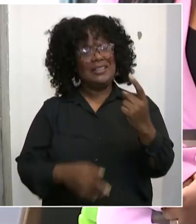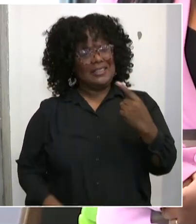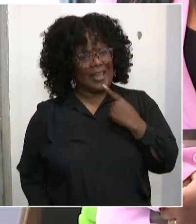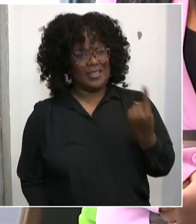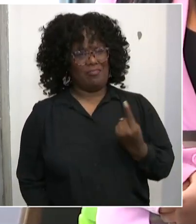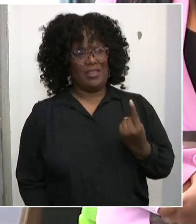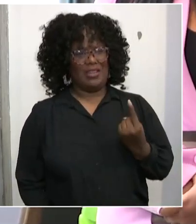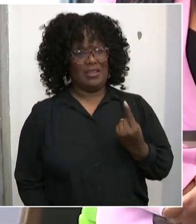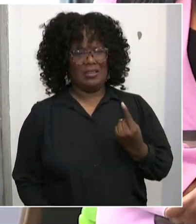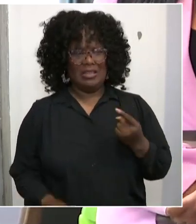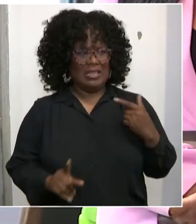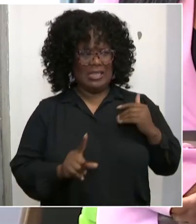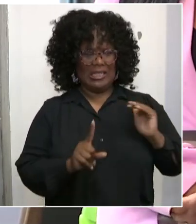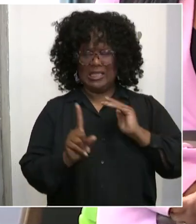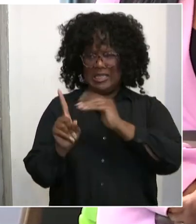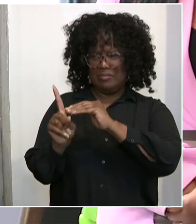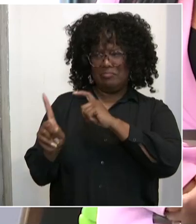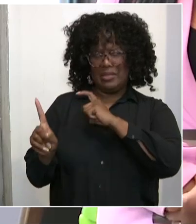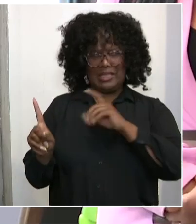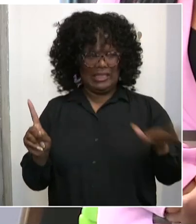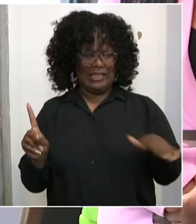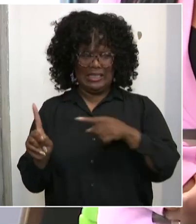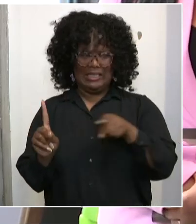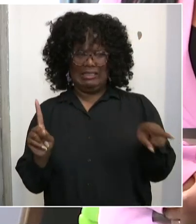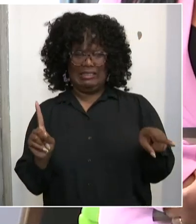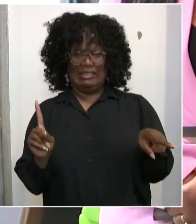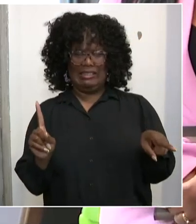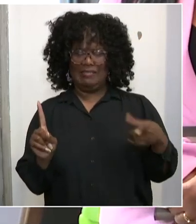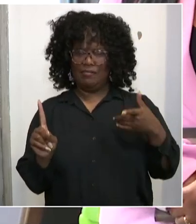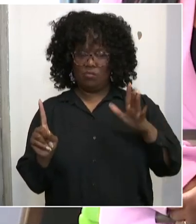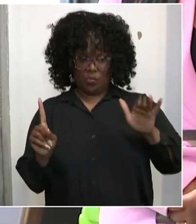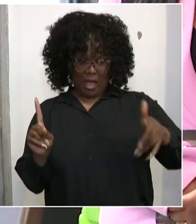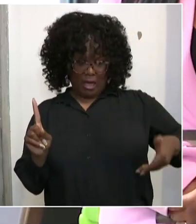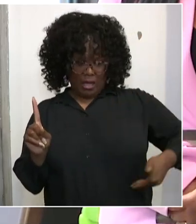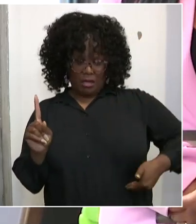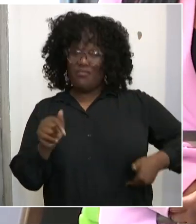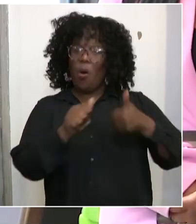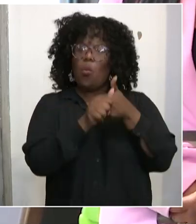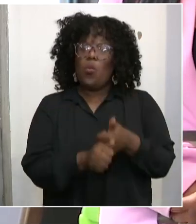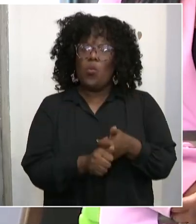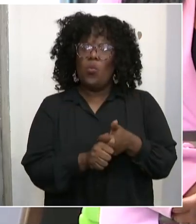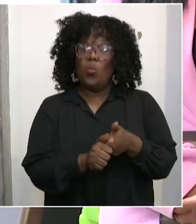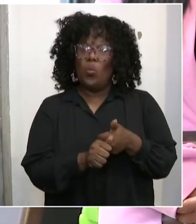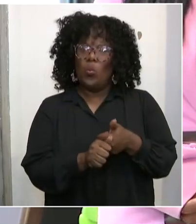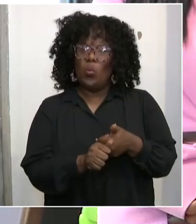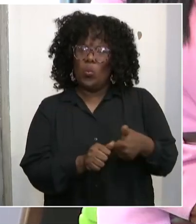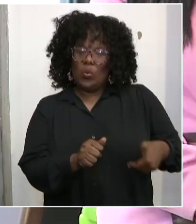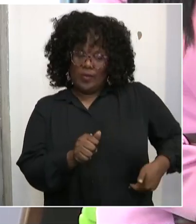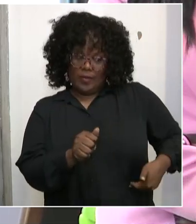the feeling that you had or call or give us a call and and we will figure it out. Yes,